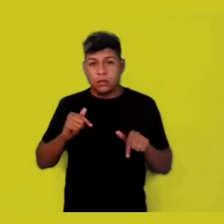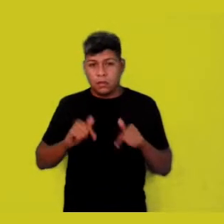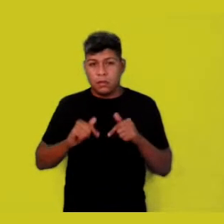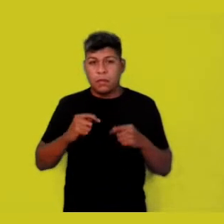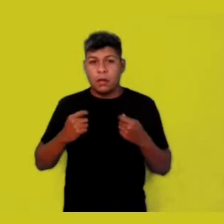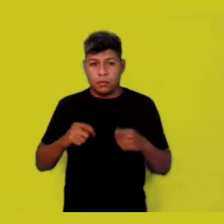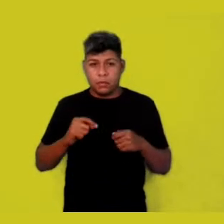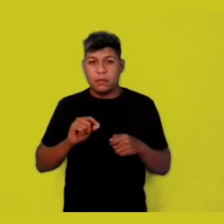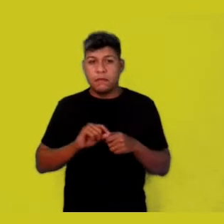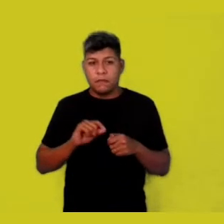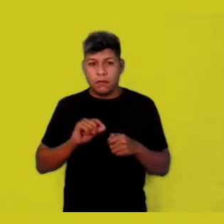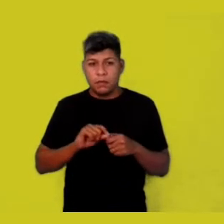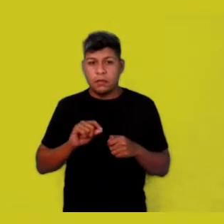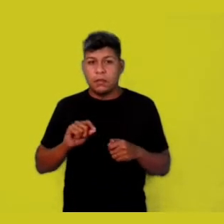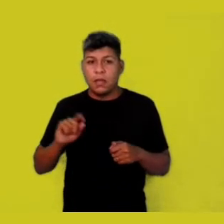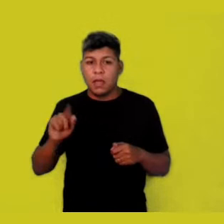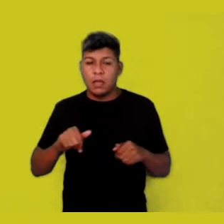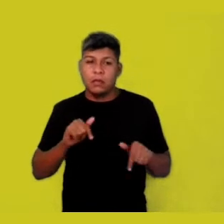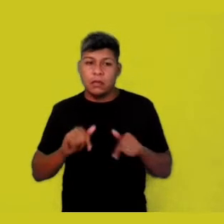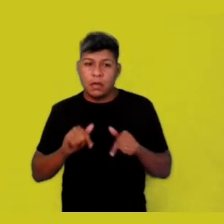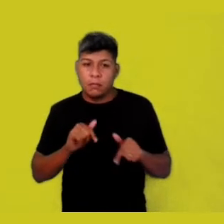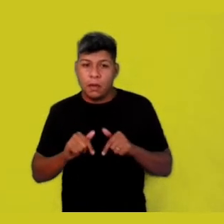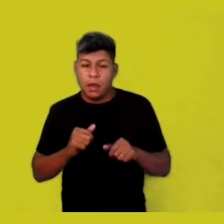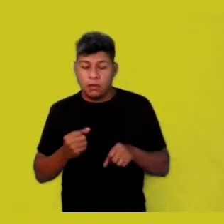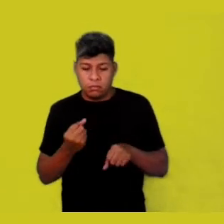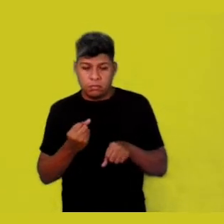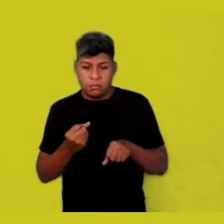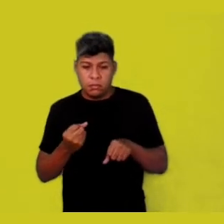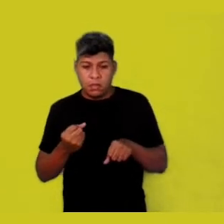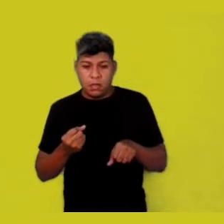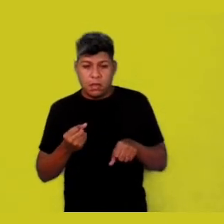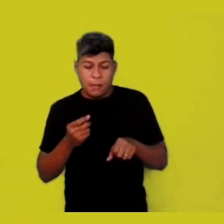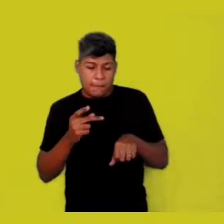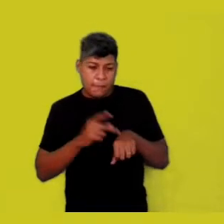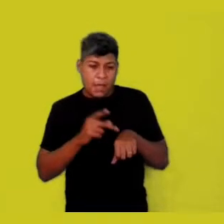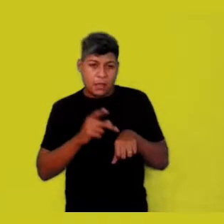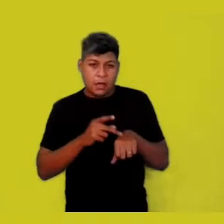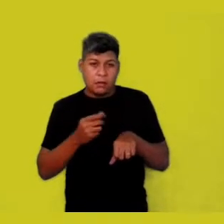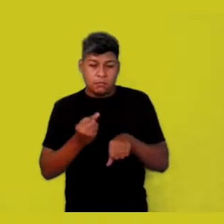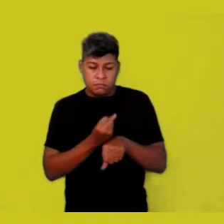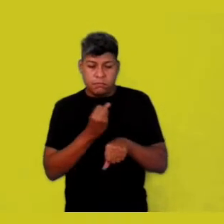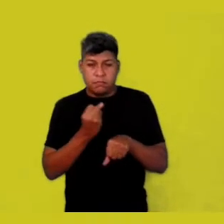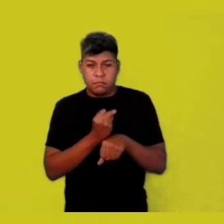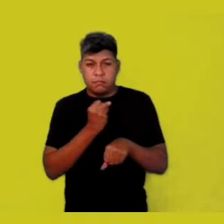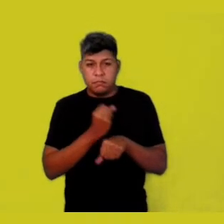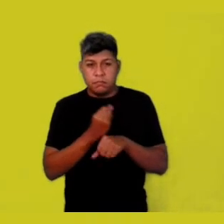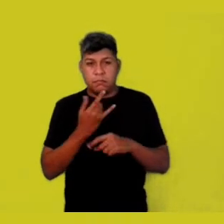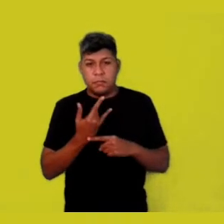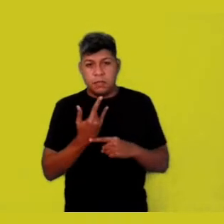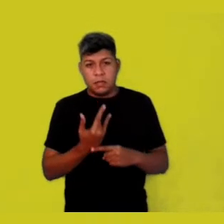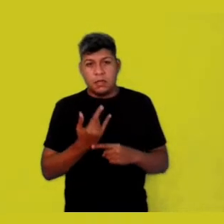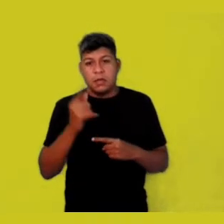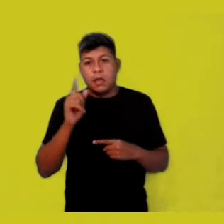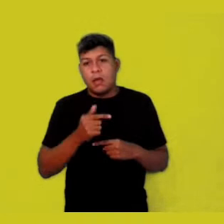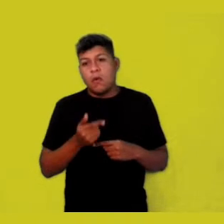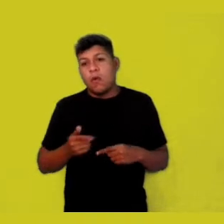the work of cutting the stone. And Enchanting is another moment,